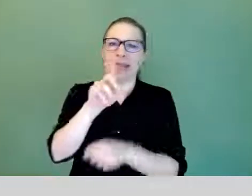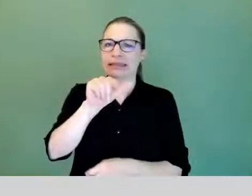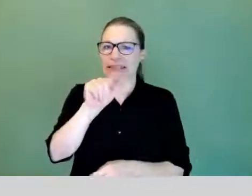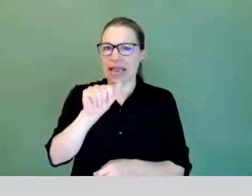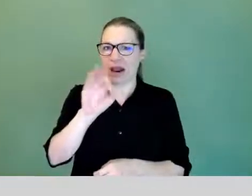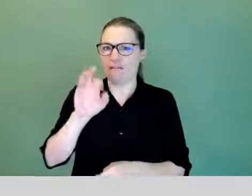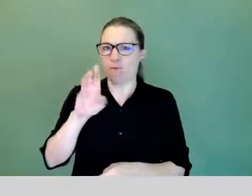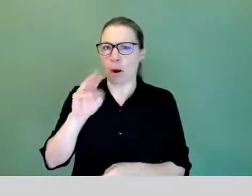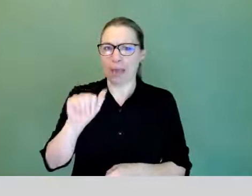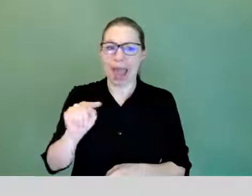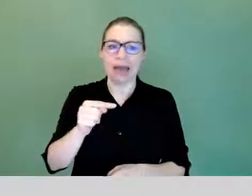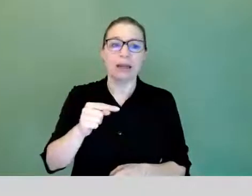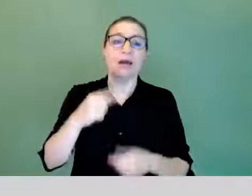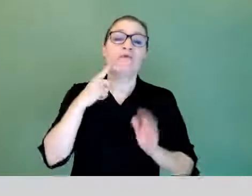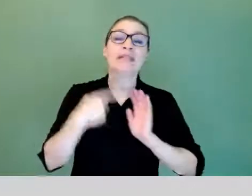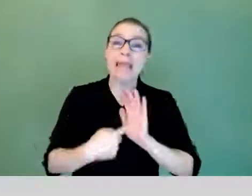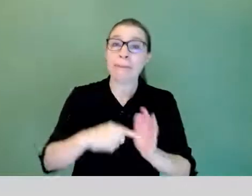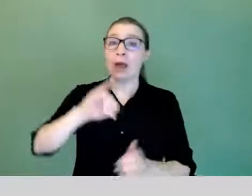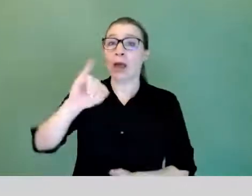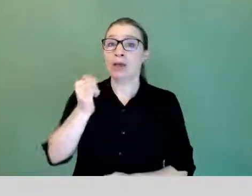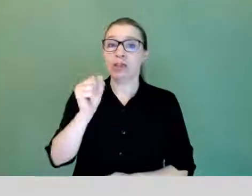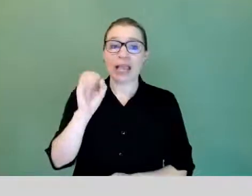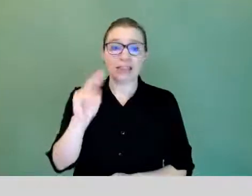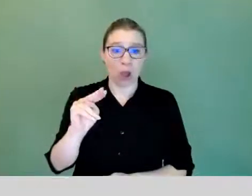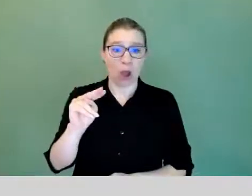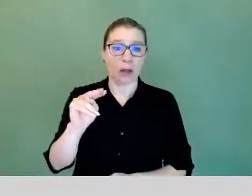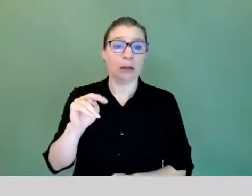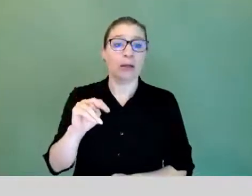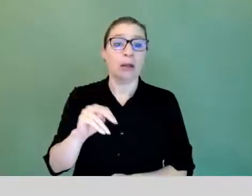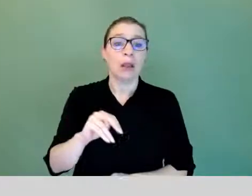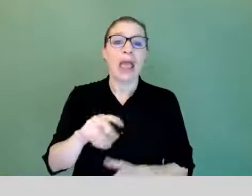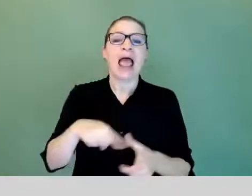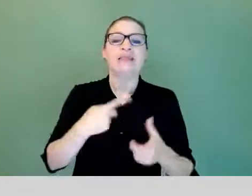such as JSON and avoid serialization of the sensitive data.